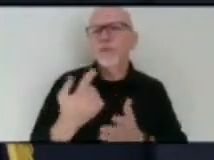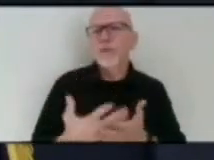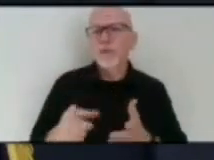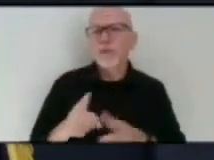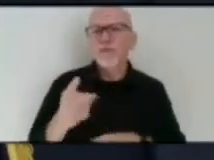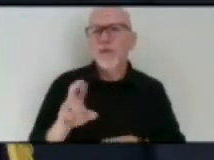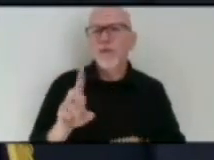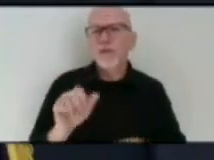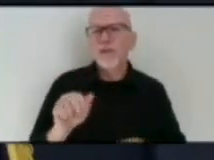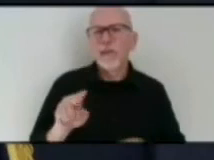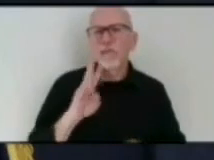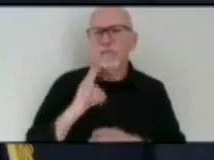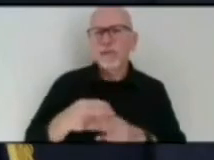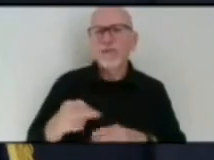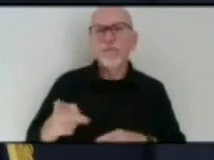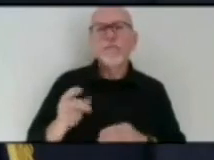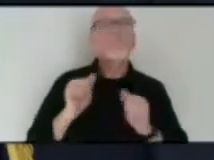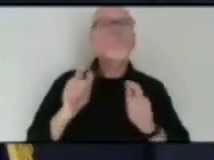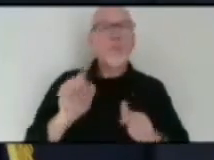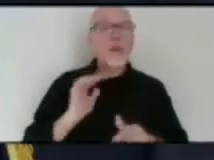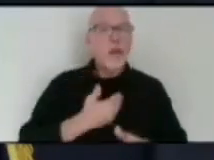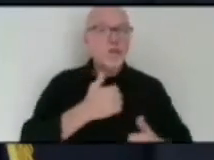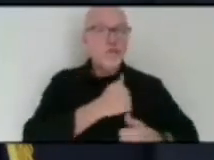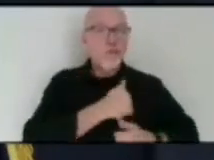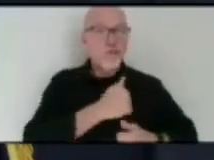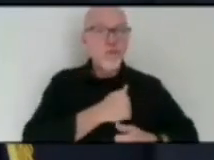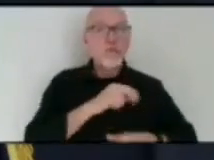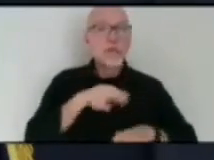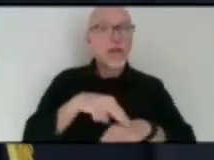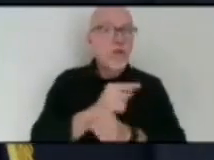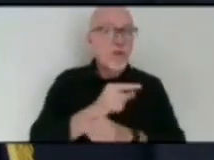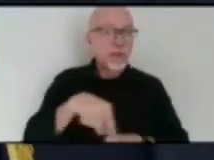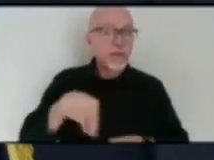about. So all of our soldiers, all of our guardsmen are tested for cove it